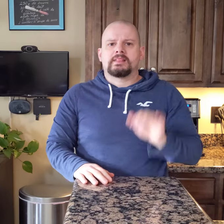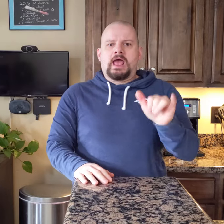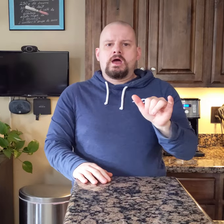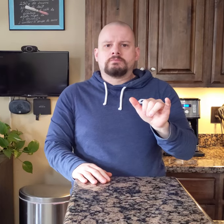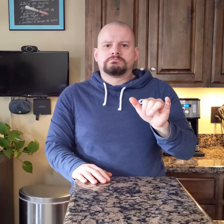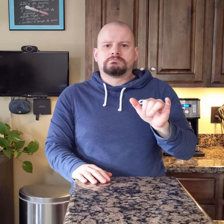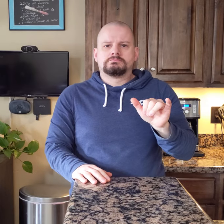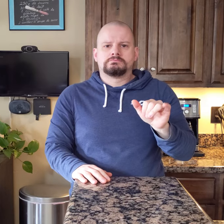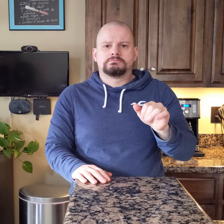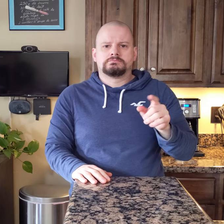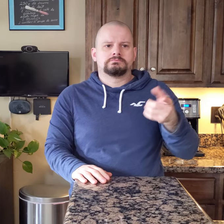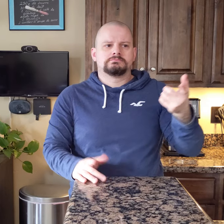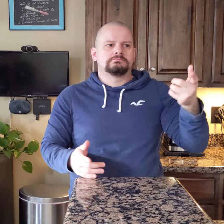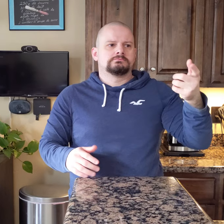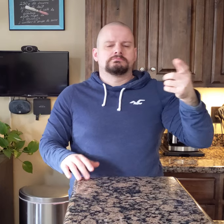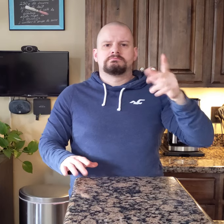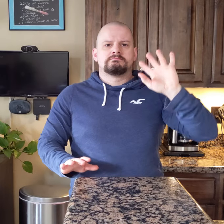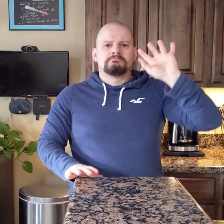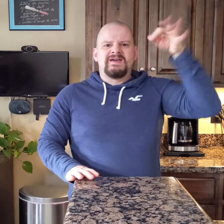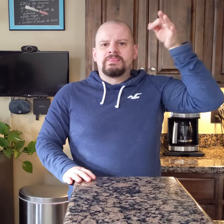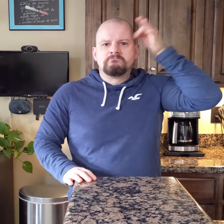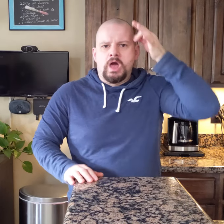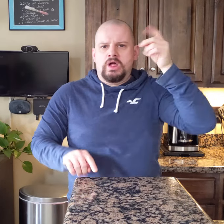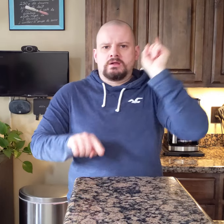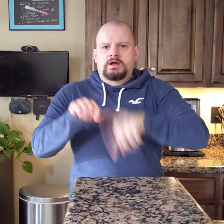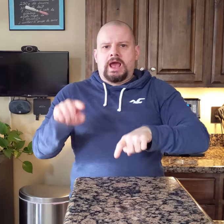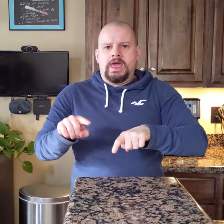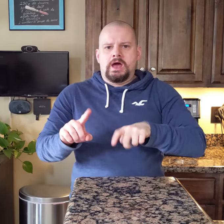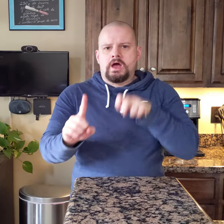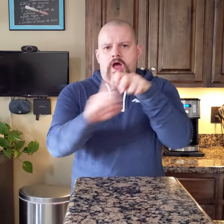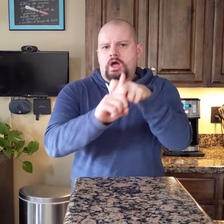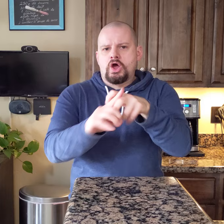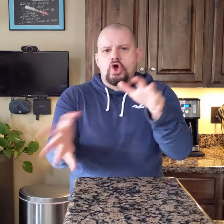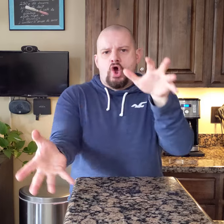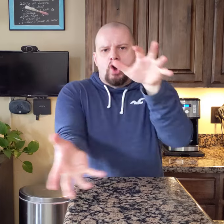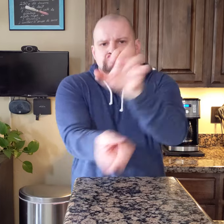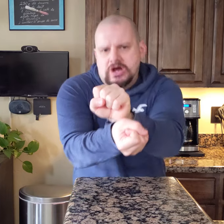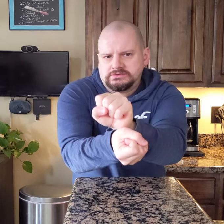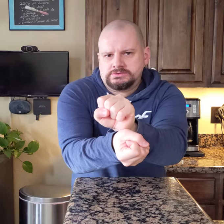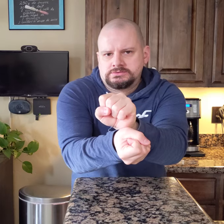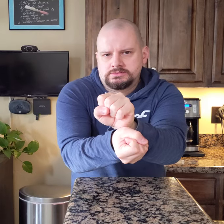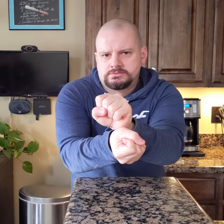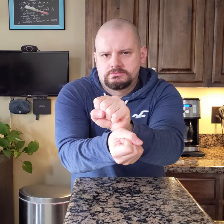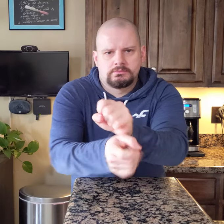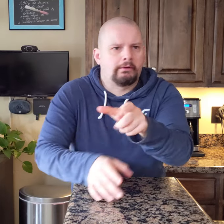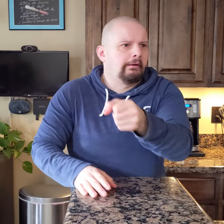It's that a federal enforcement that they cannot come to you and arrest,